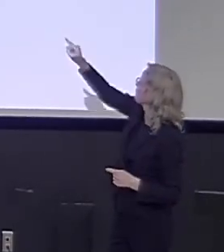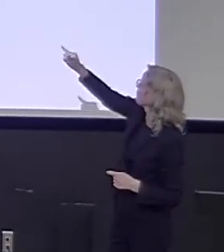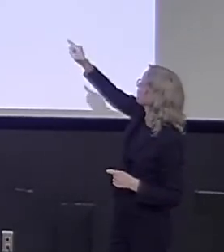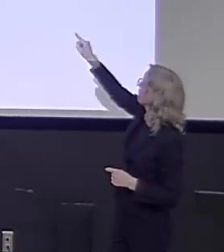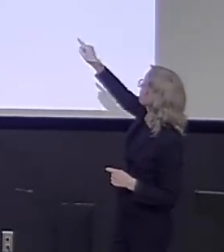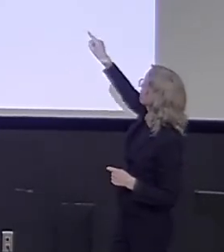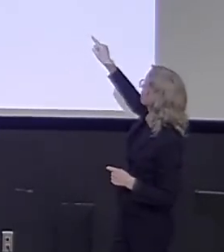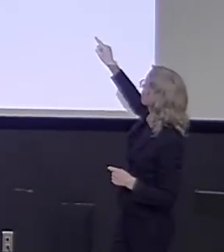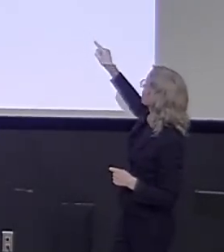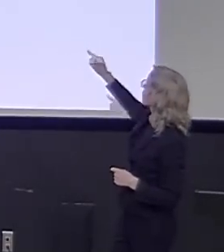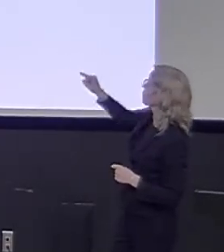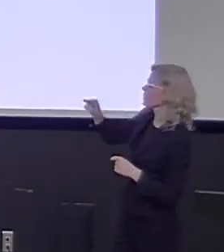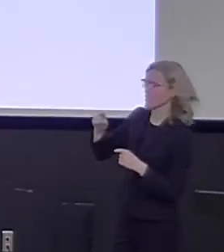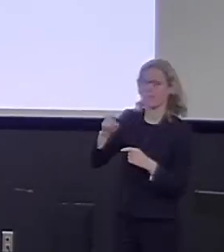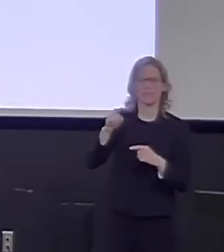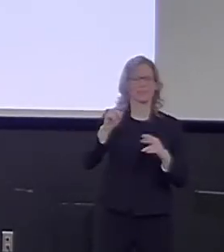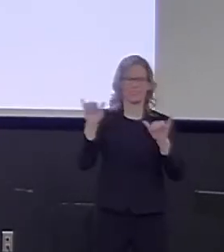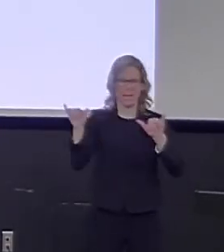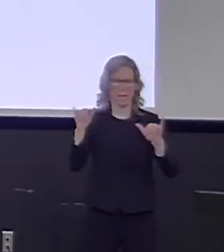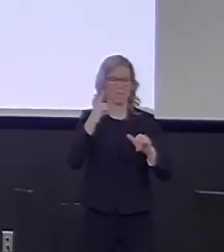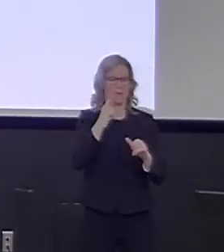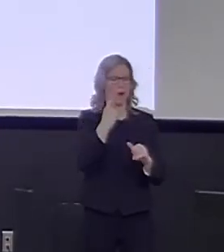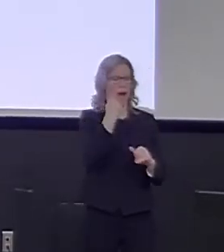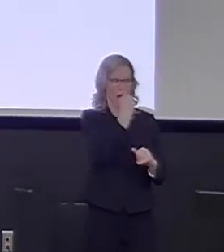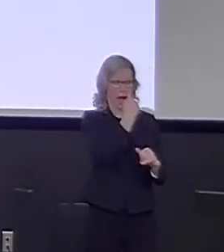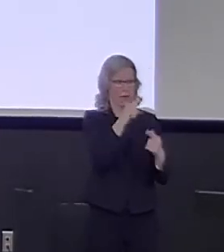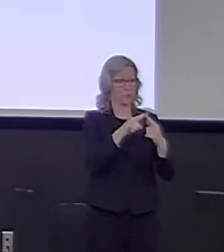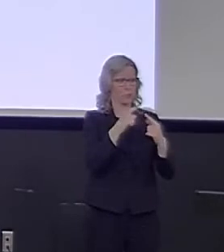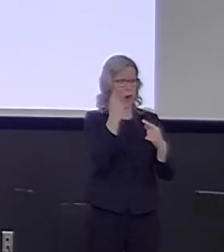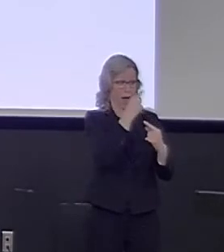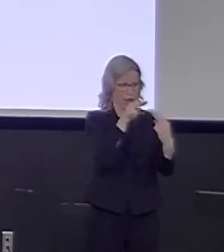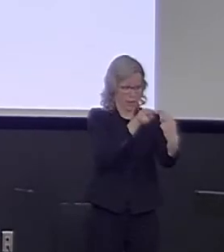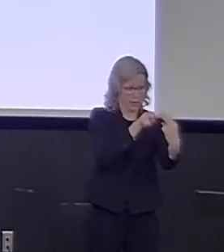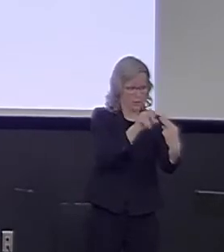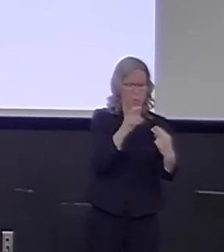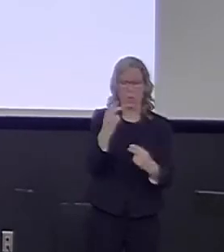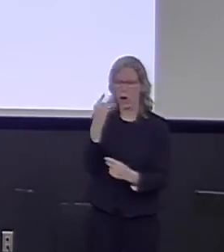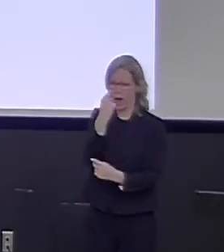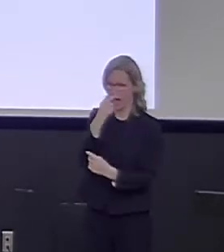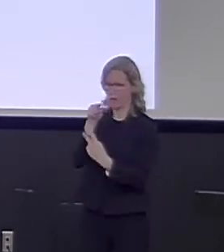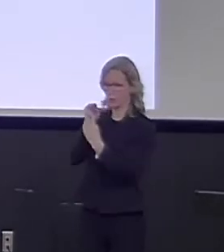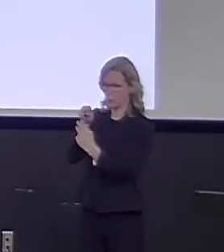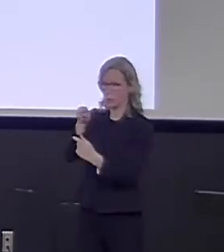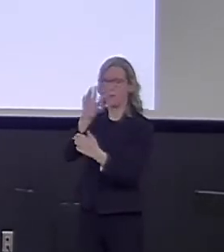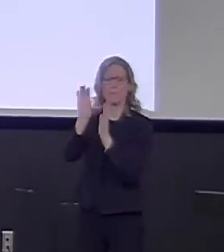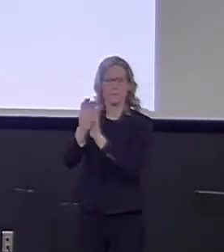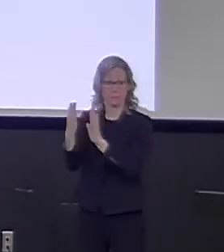whether it's eye-to-eye and eye-to-picture. And the comparison over the group